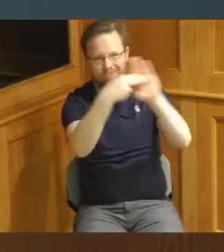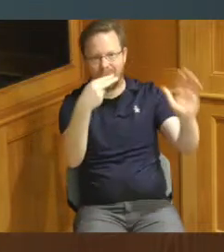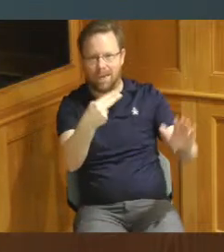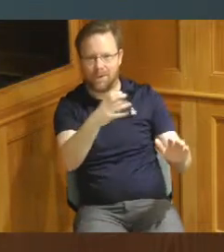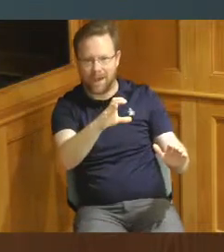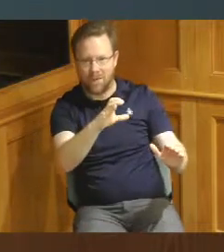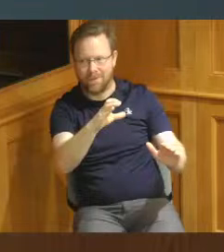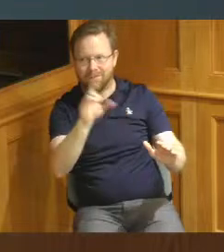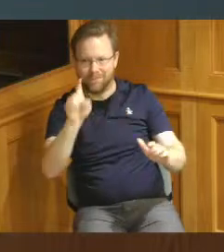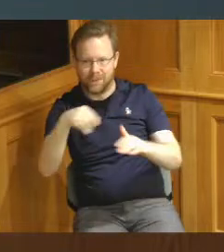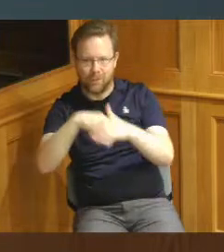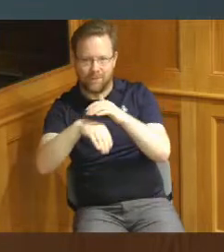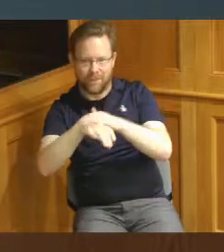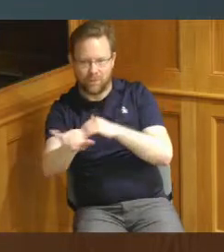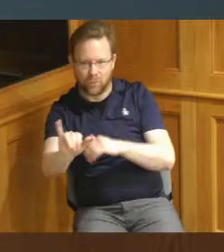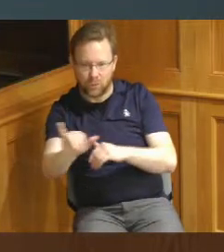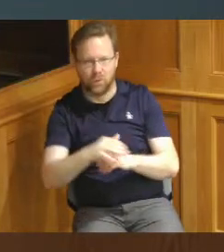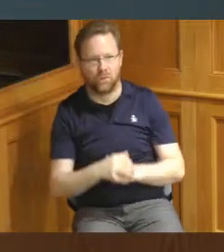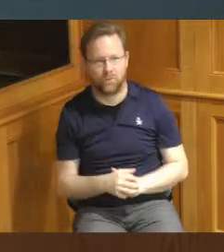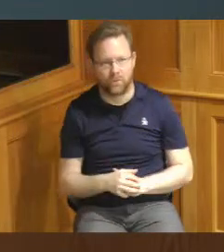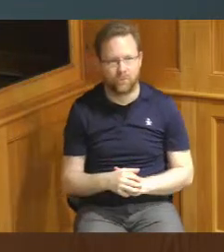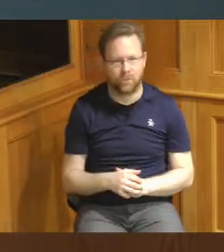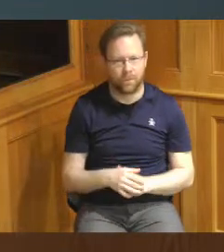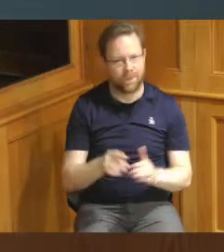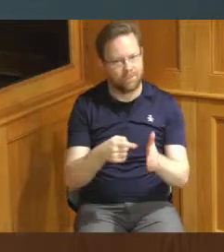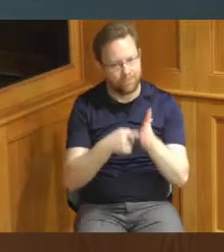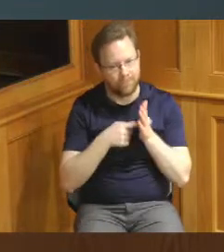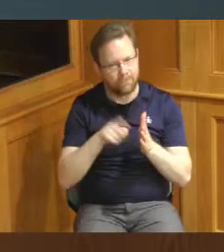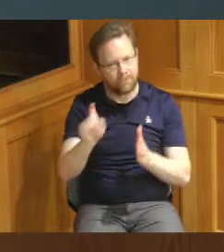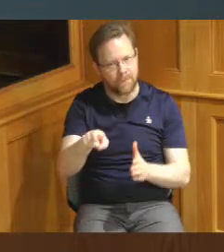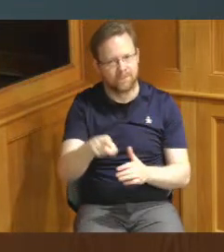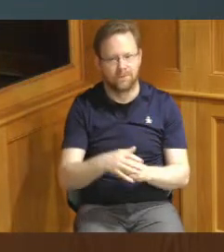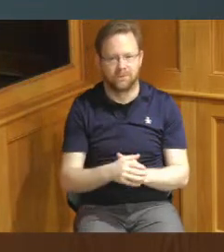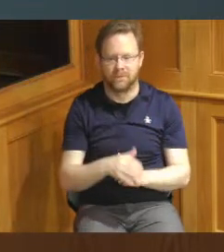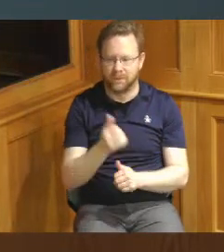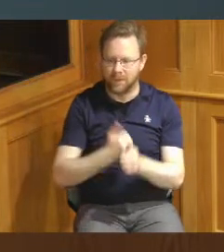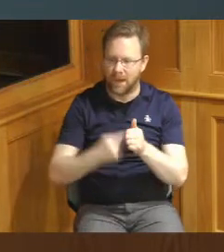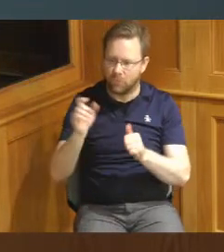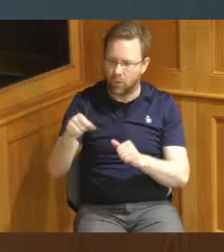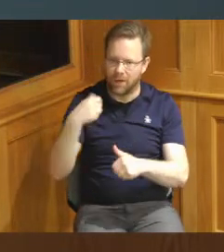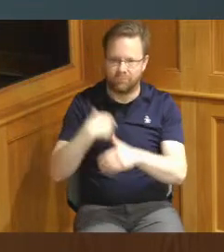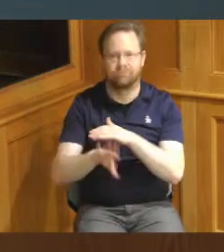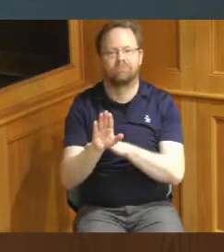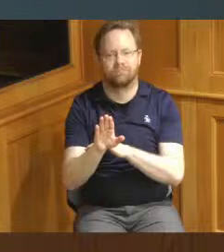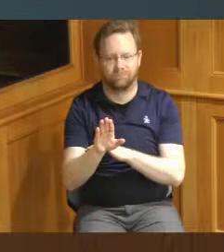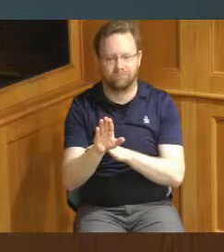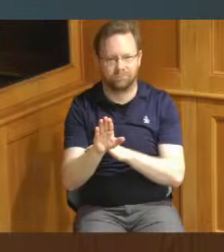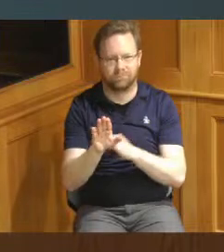if we had something like a a chart that shows the good work so people can see you know hey